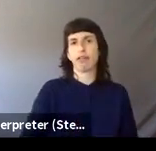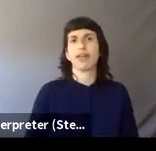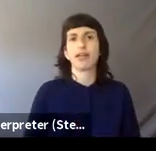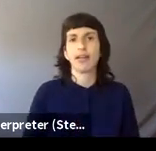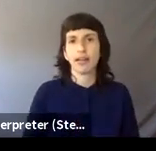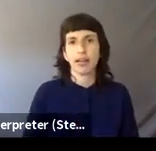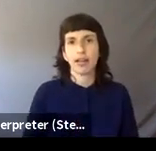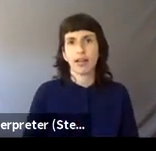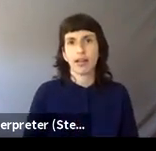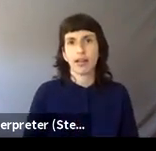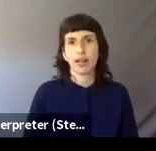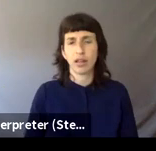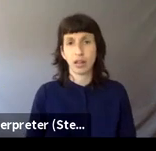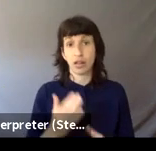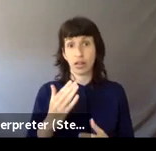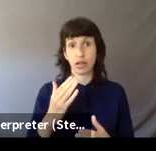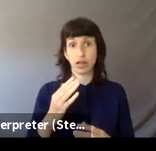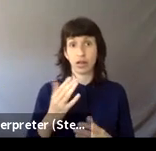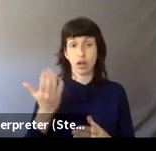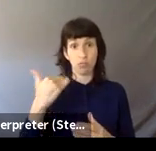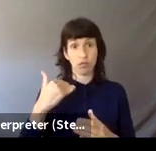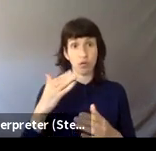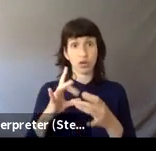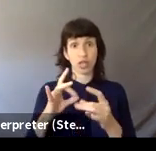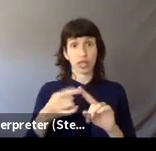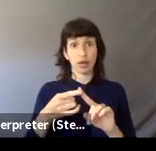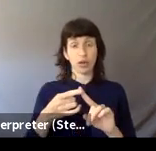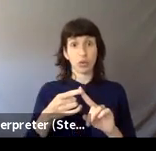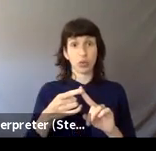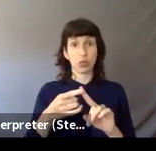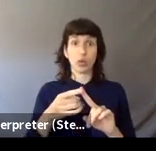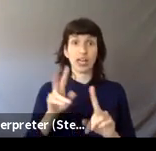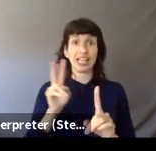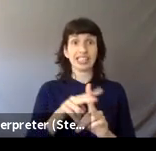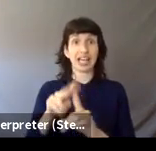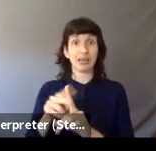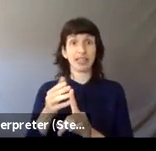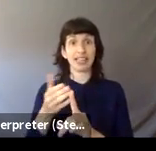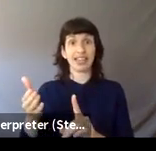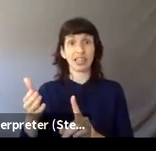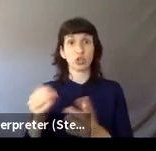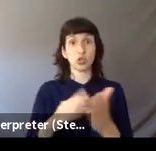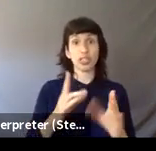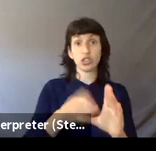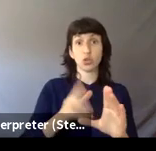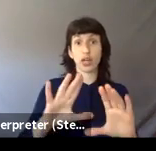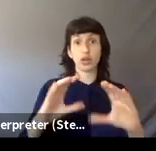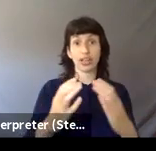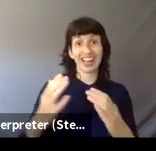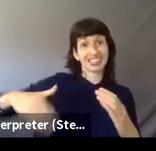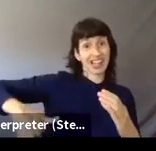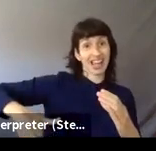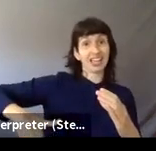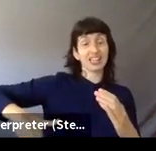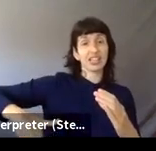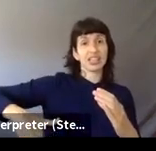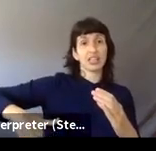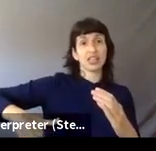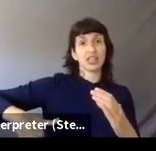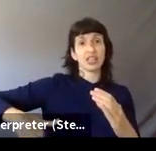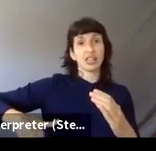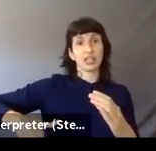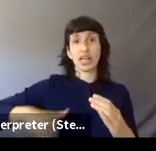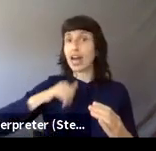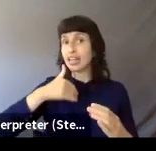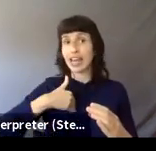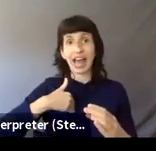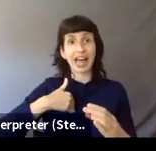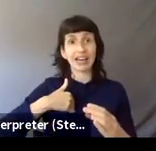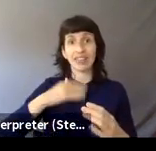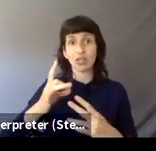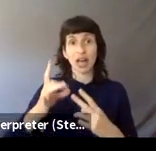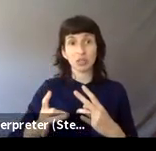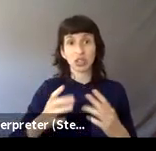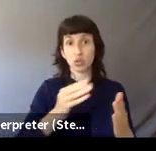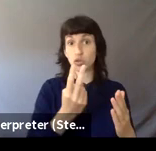And the first thing you'll see is the most recent assignment.